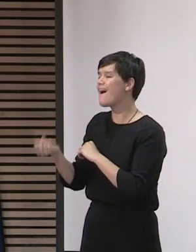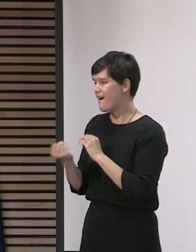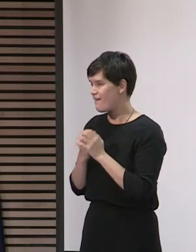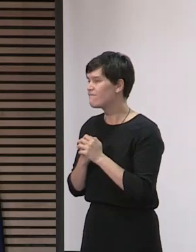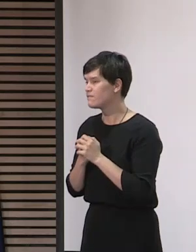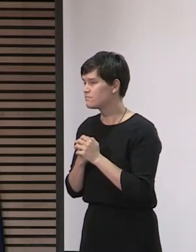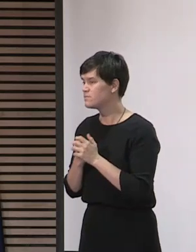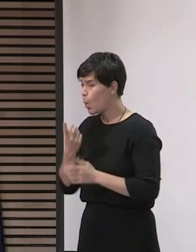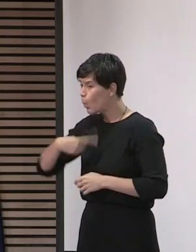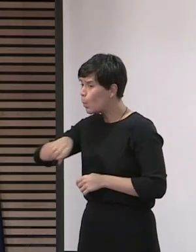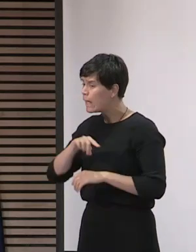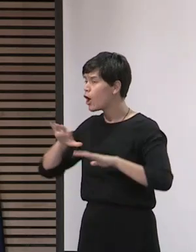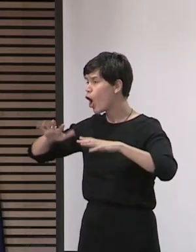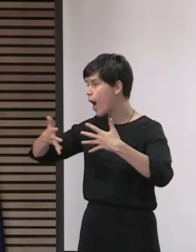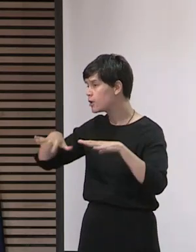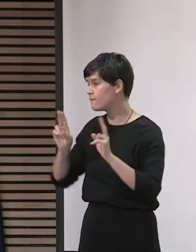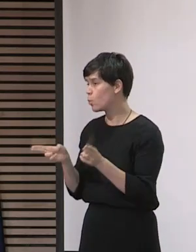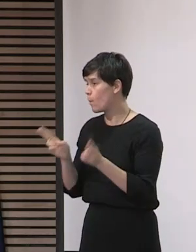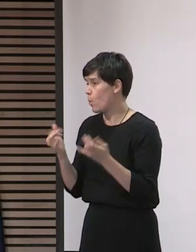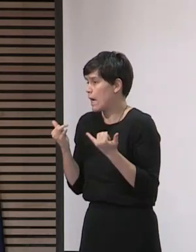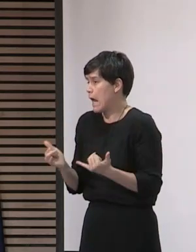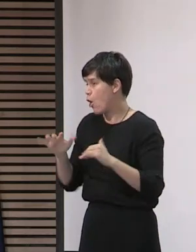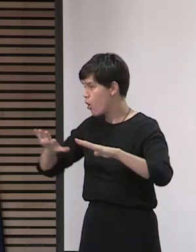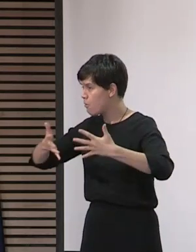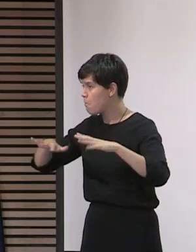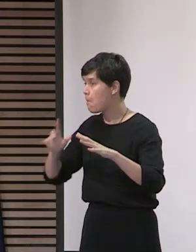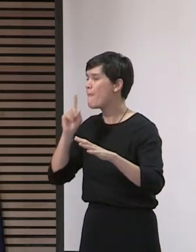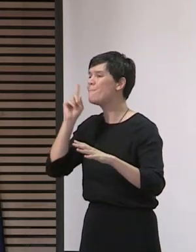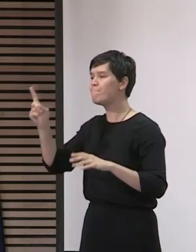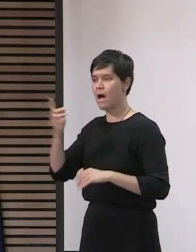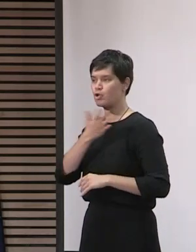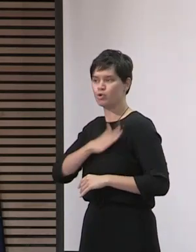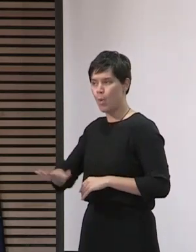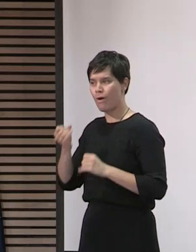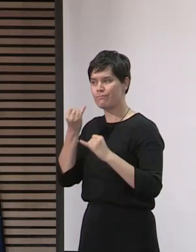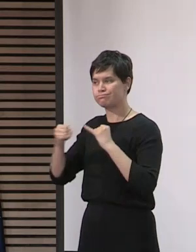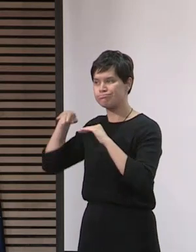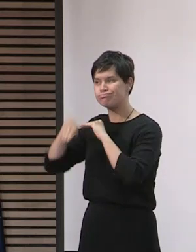many aspects of life can and should feel much more normal.